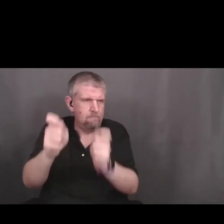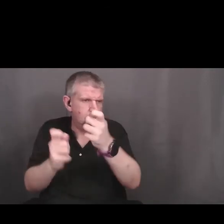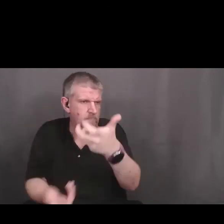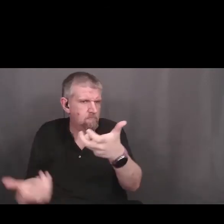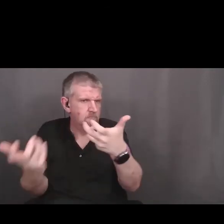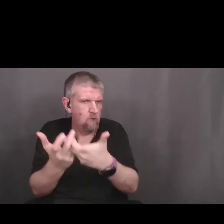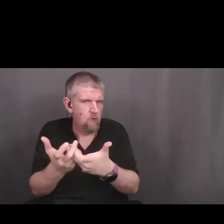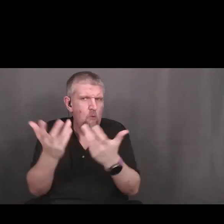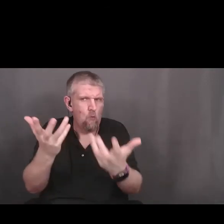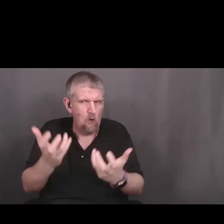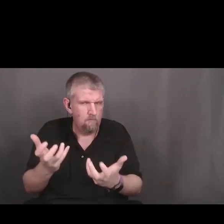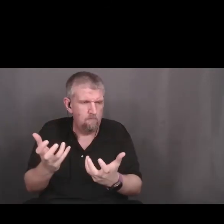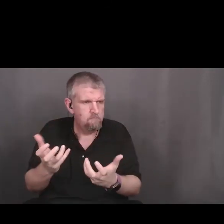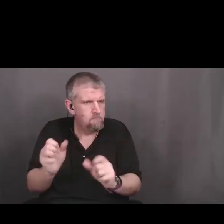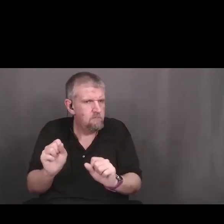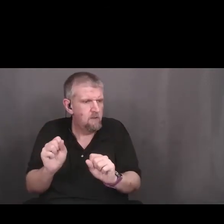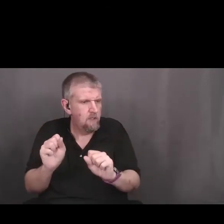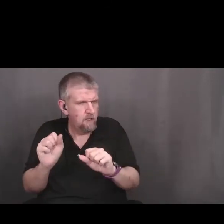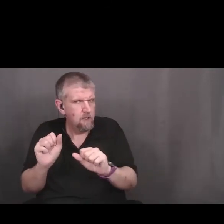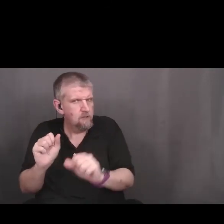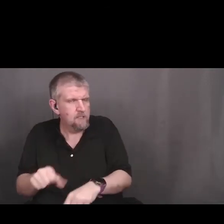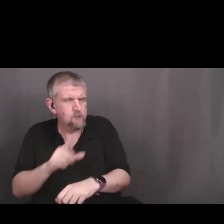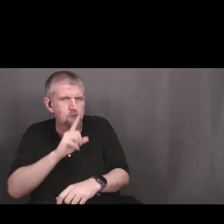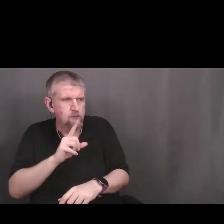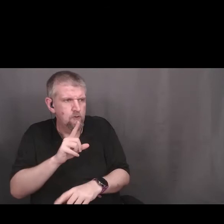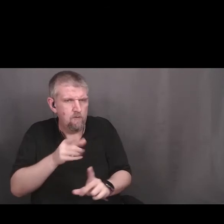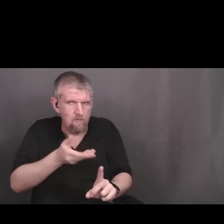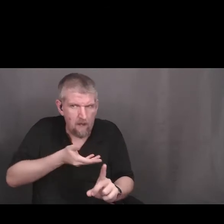you want to make sure that you're able to do the job that you've been hired to do